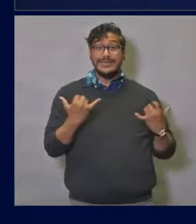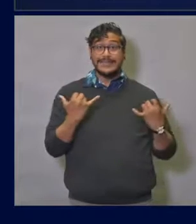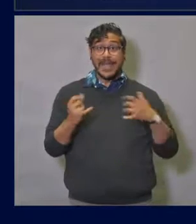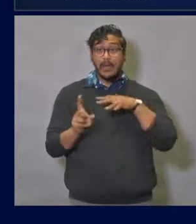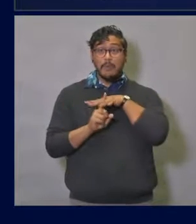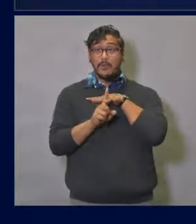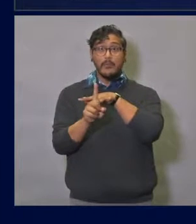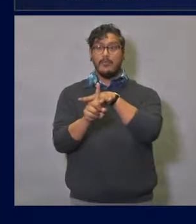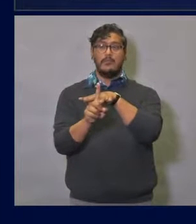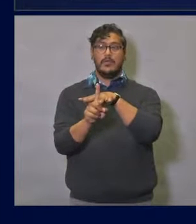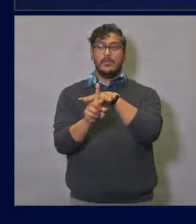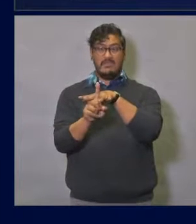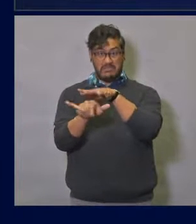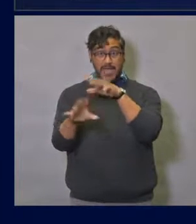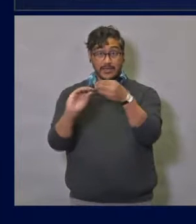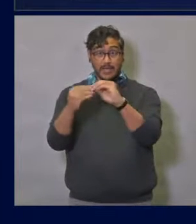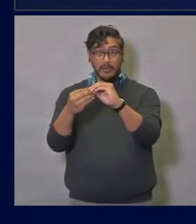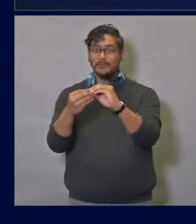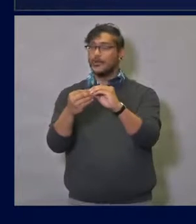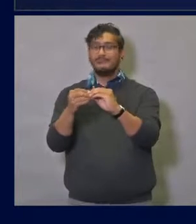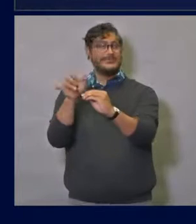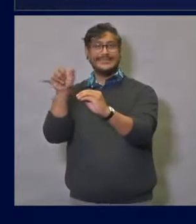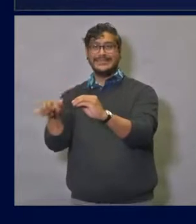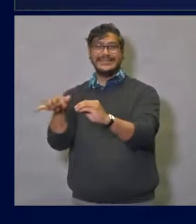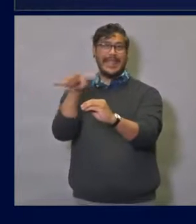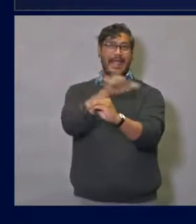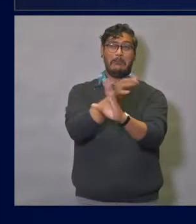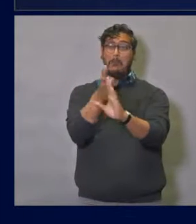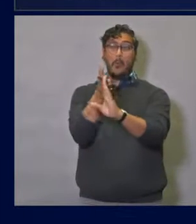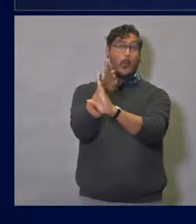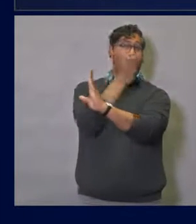OUR CASE NUMBERS NOW ARE AT THE